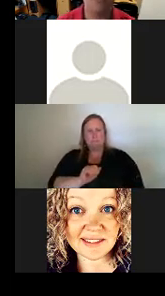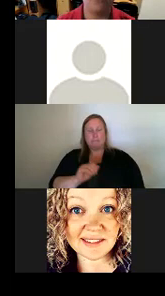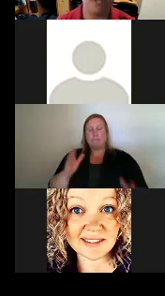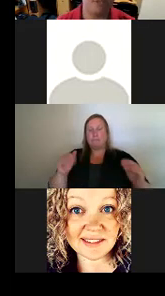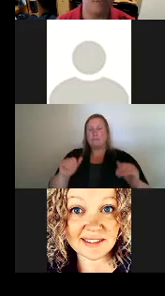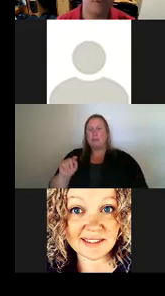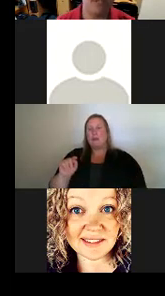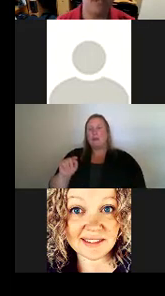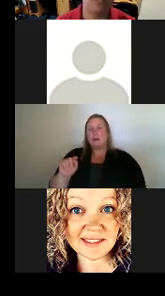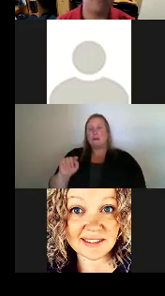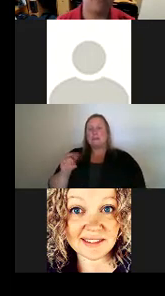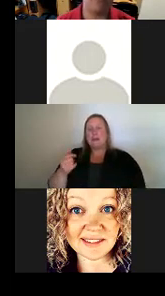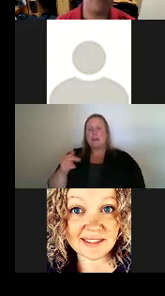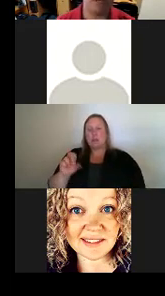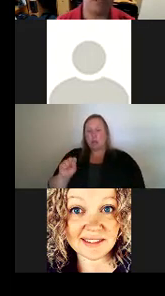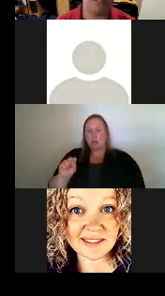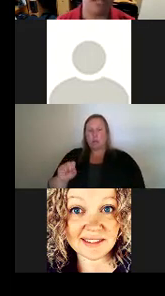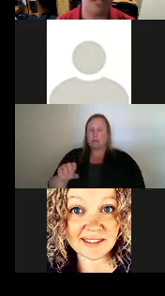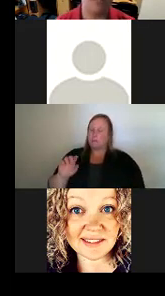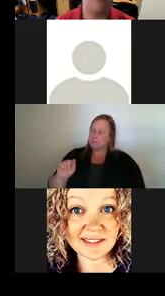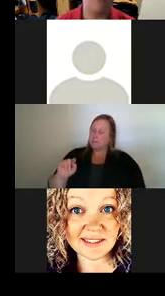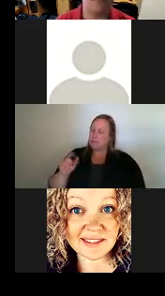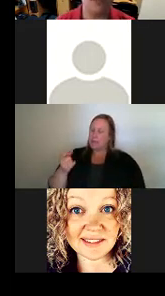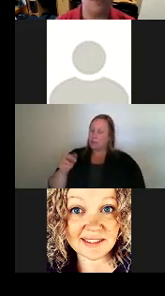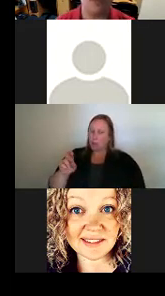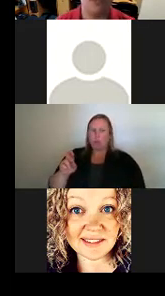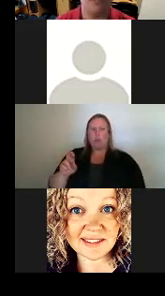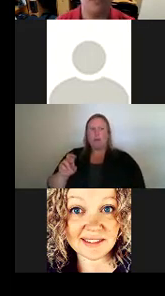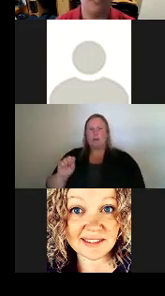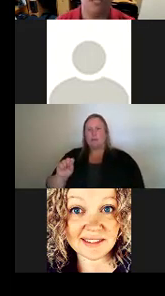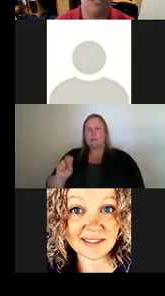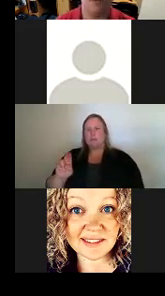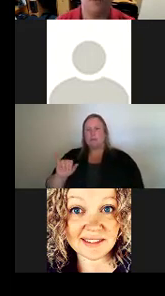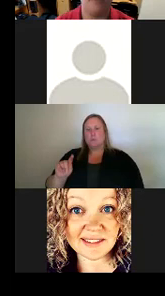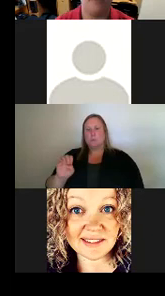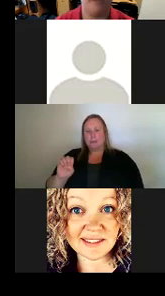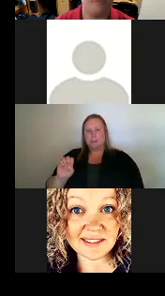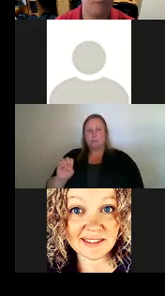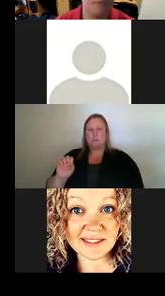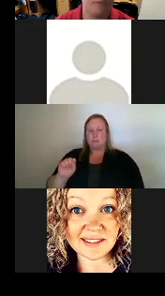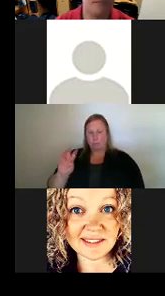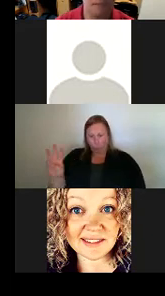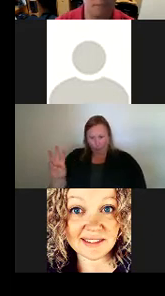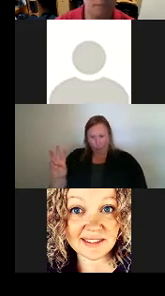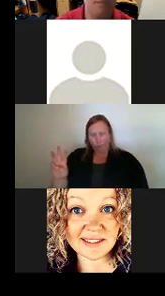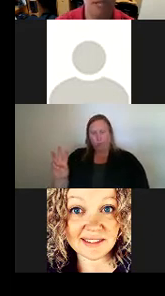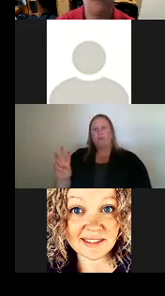TIGER SUITE SOFTWARE, THERE VIEWPLUS. WHEN YOU PURCHASE AN EMBOSSER THAT IS MADE BY VIEWPLUS, IT